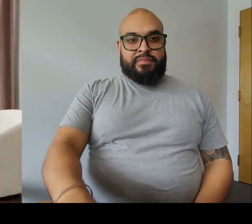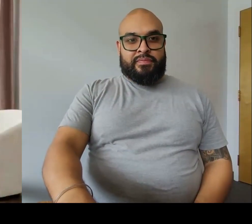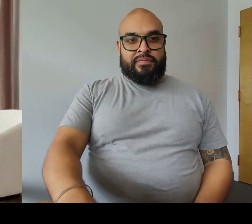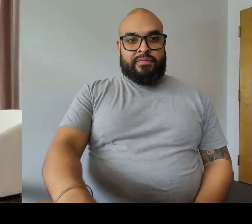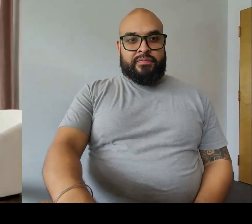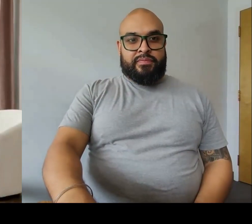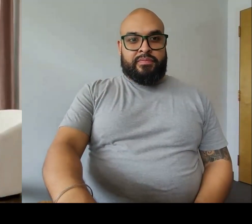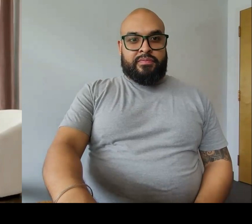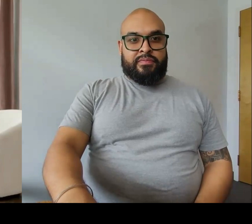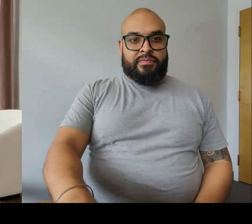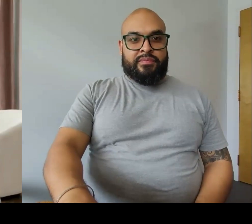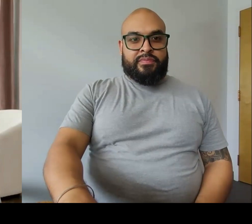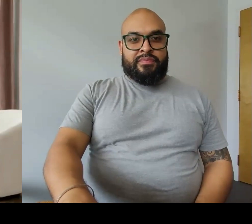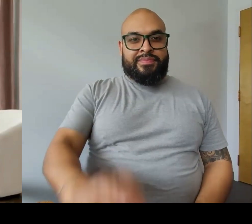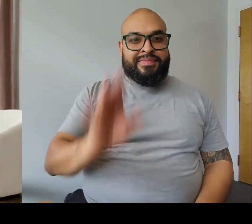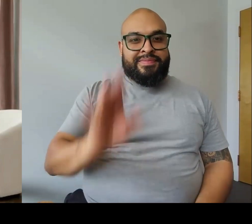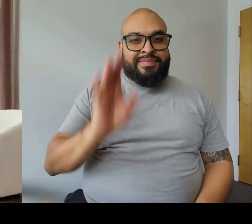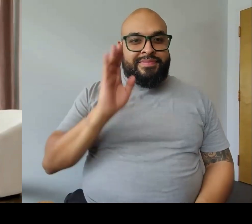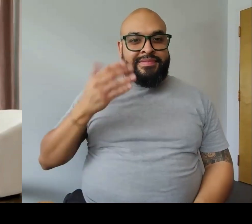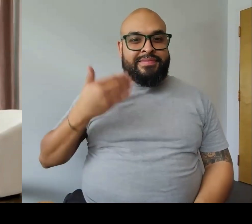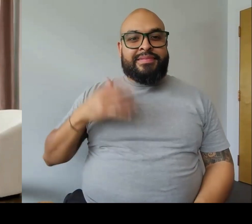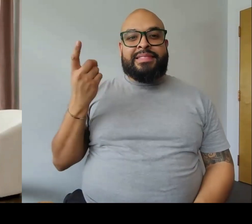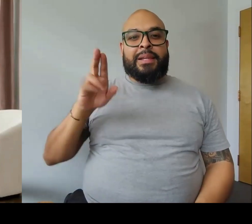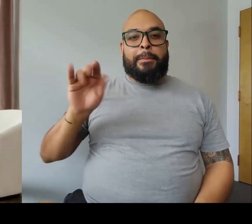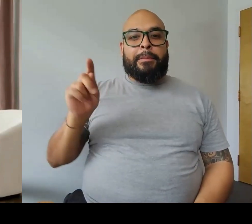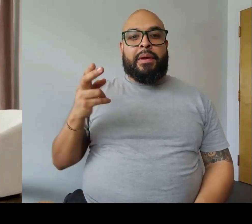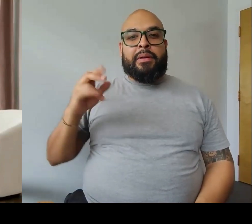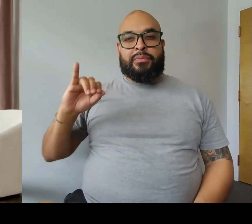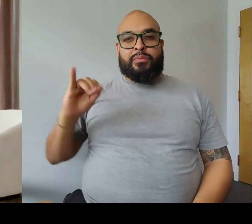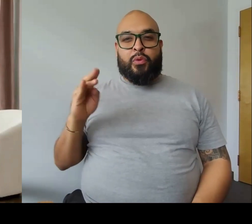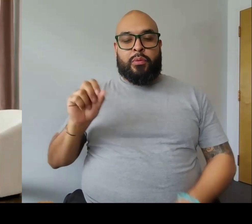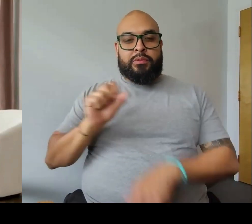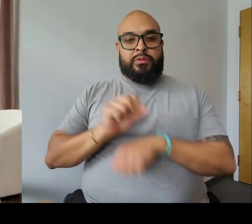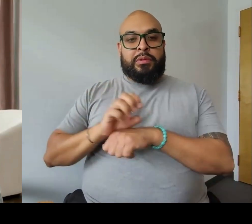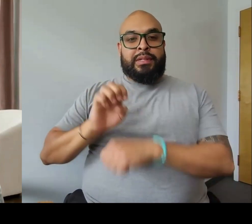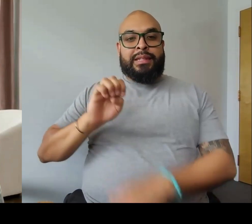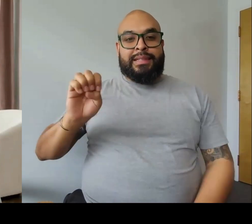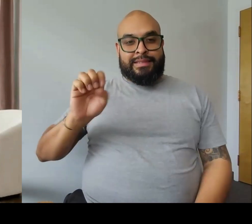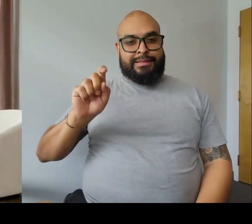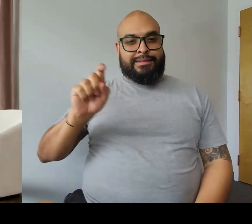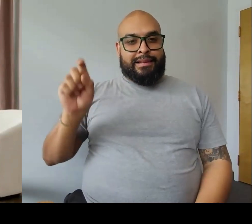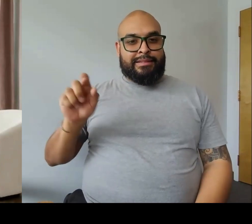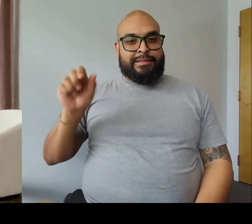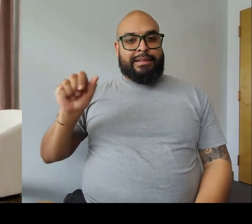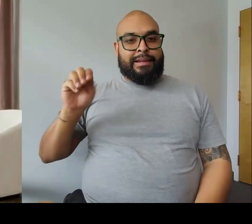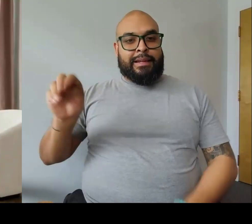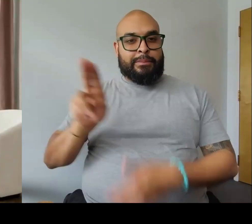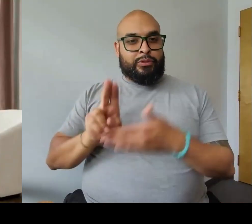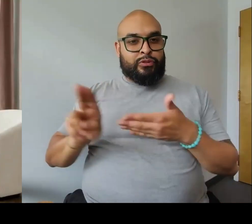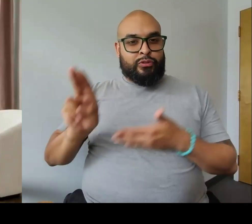I'm Dr. Beth Jones and I am employed with East Texas A&M University as a professor of special education.